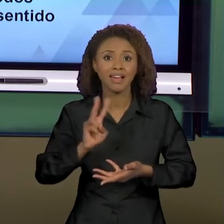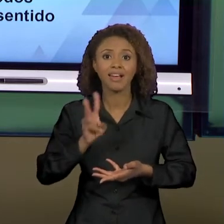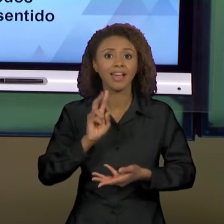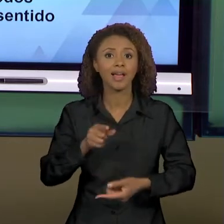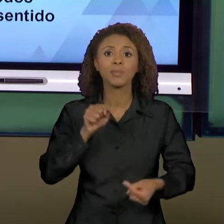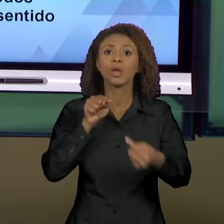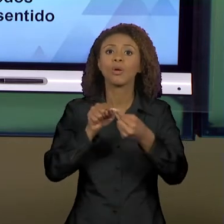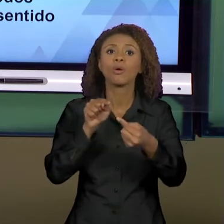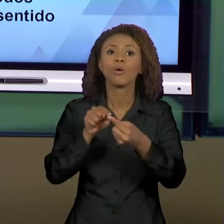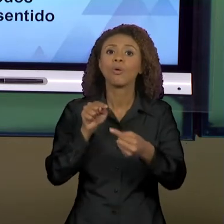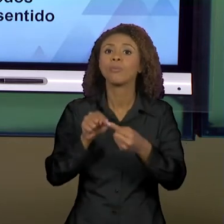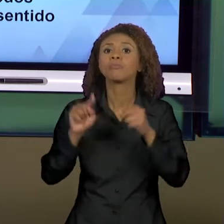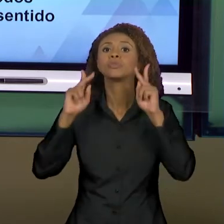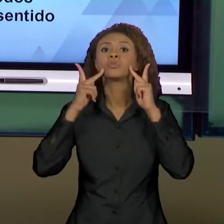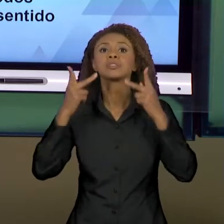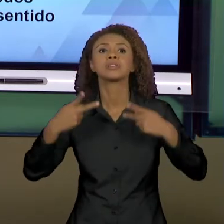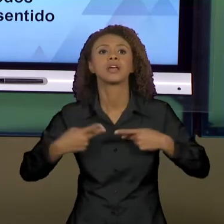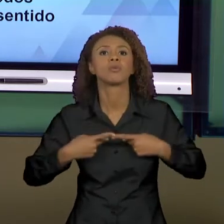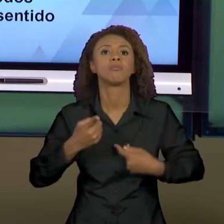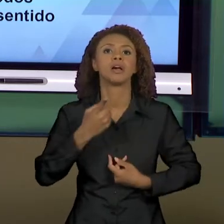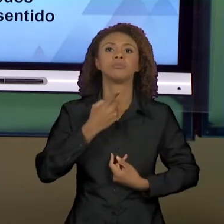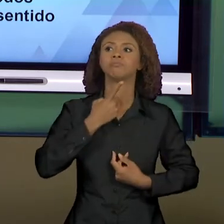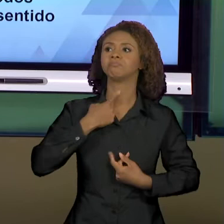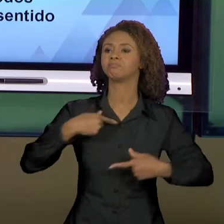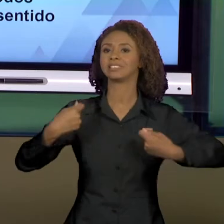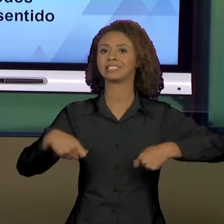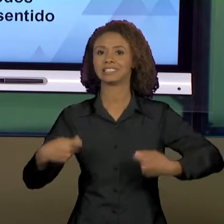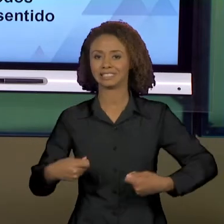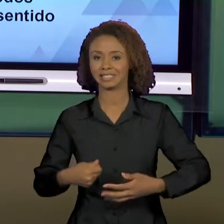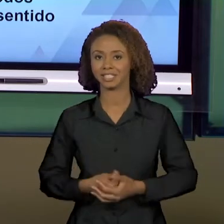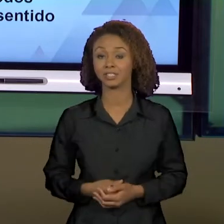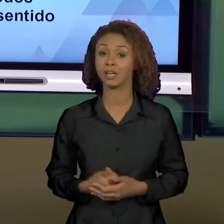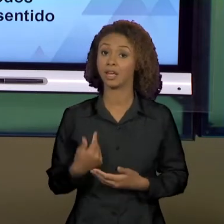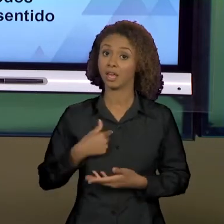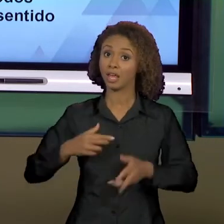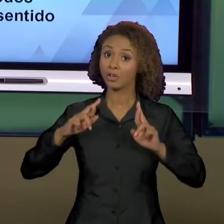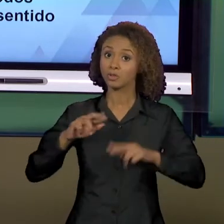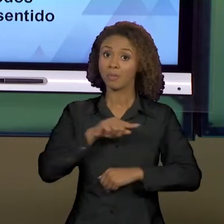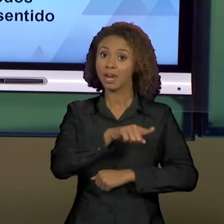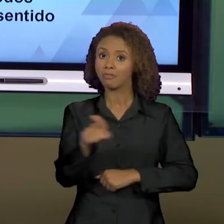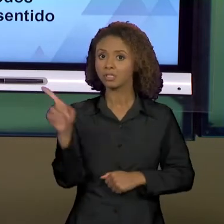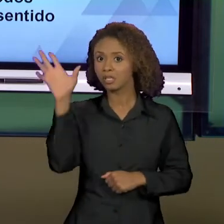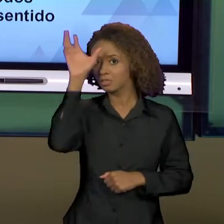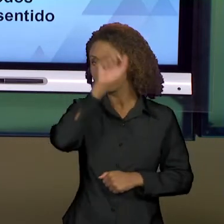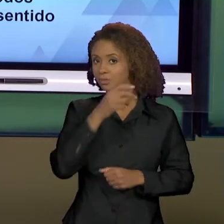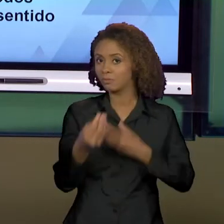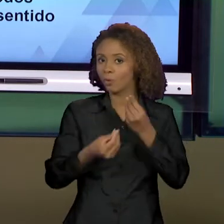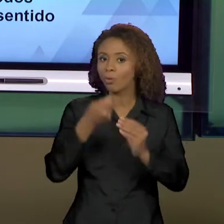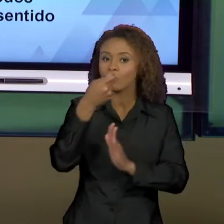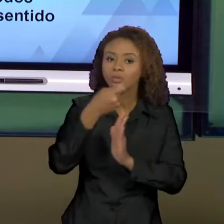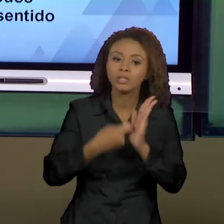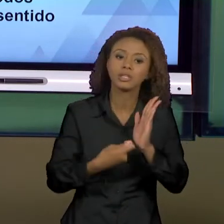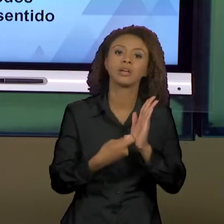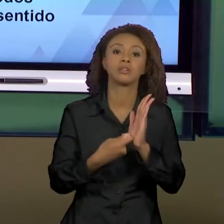NECESSIDADES DO HOMEM. ENTÃO ESPERO QUE ESSA NOÇÃO DE TEXTO, COMO UM OBJETO SÓCIO-HISTÓRICO